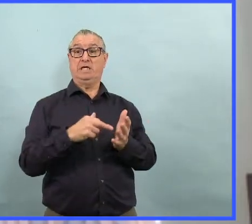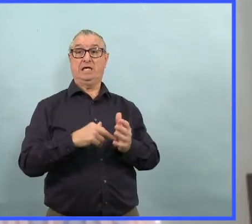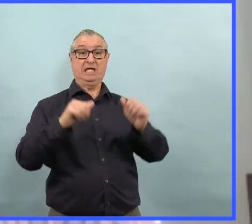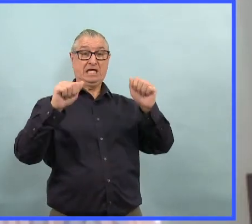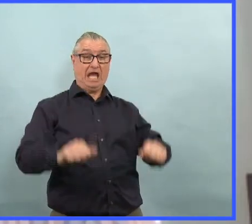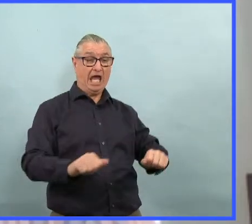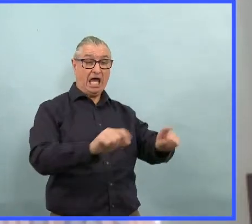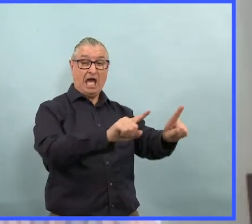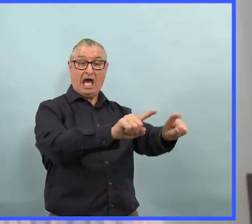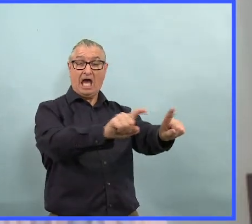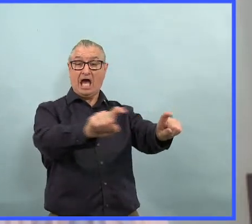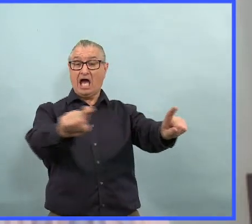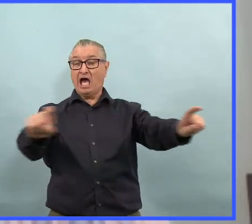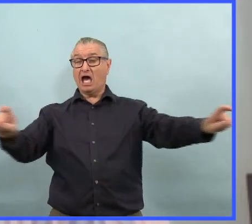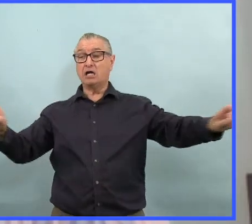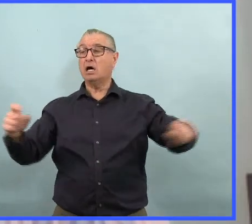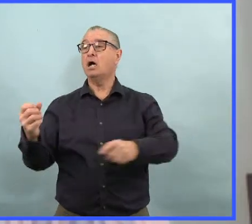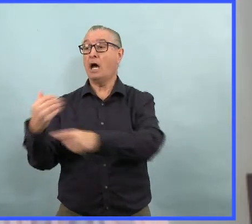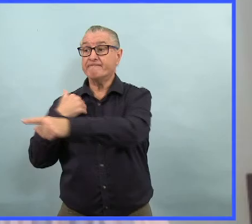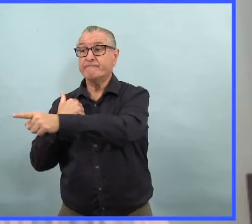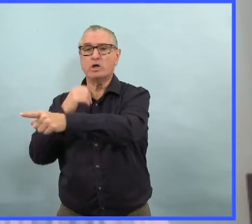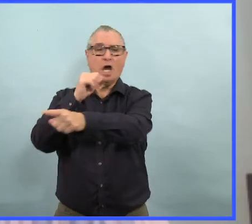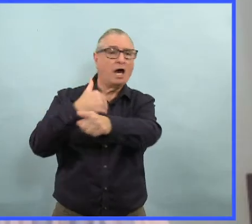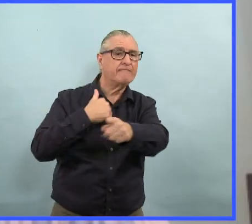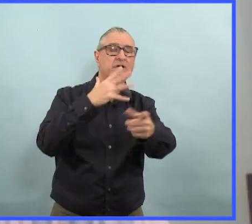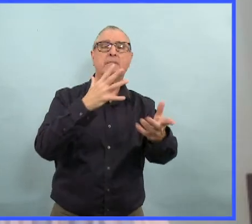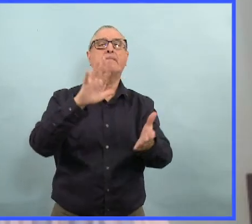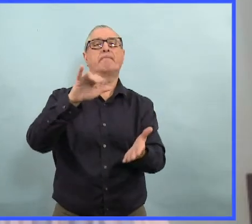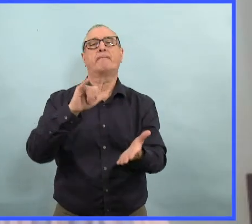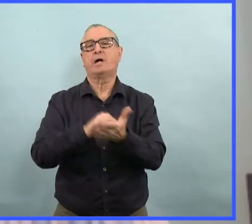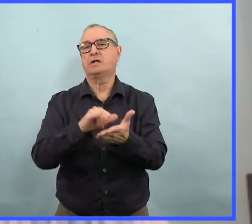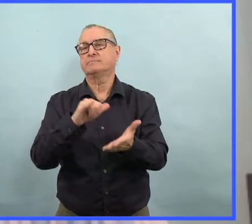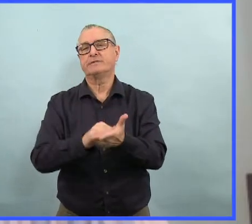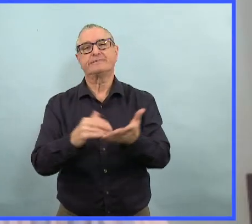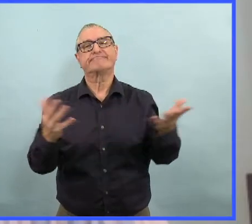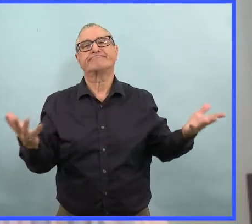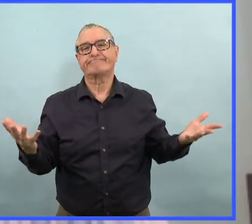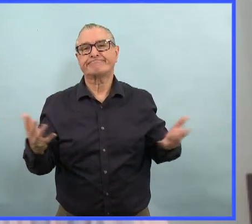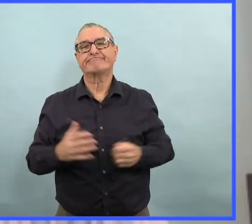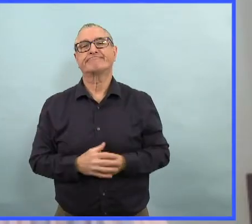far as modeling goes i don't know i don't have an update on that i can't comment onto uh uh